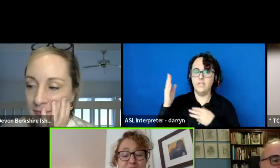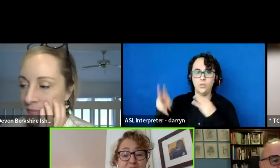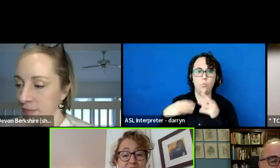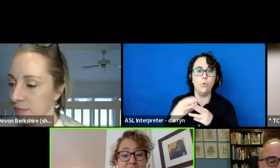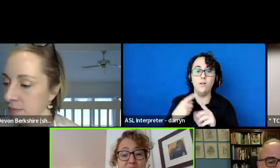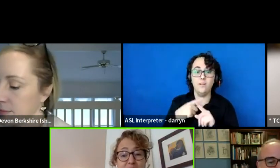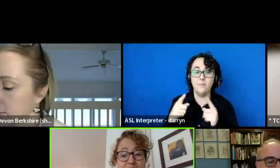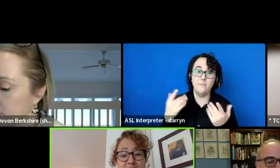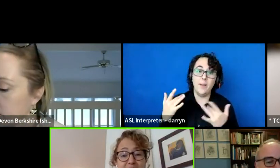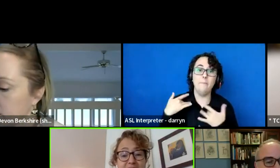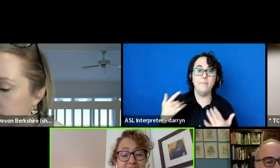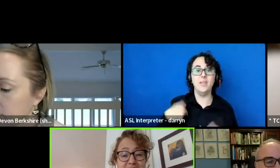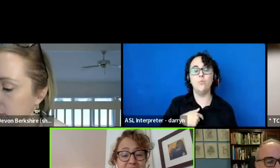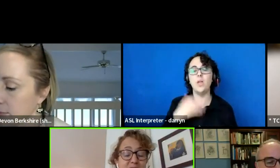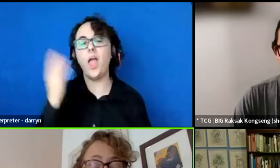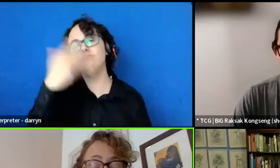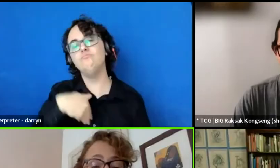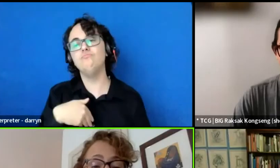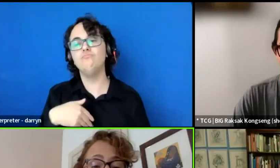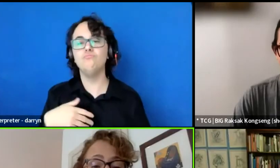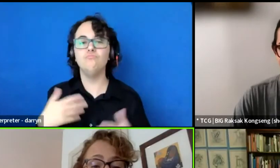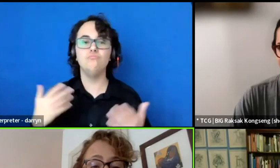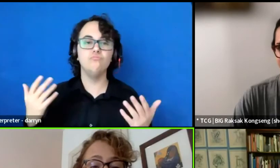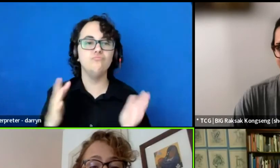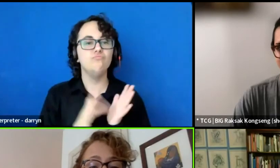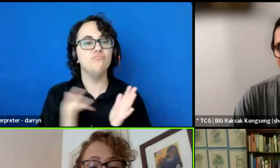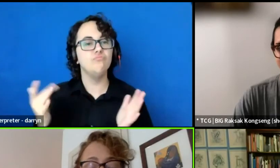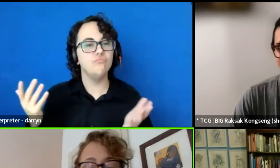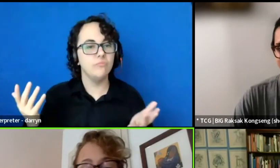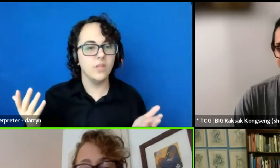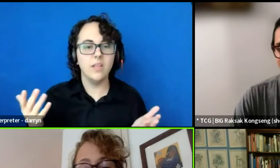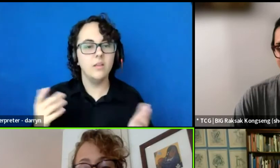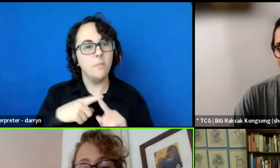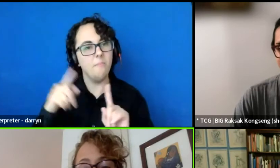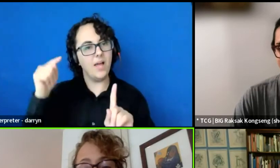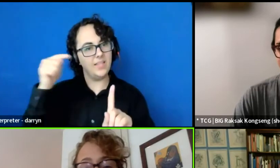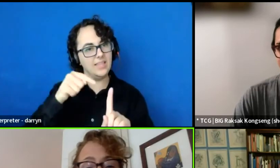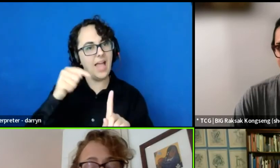but they are the essence of what is at risk for many people